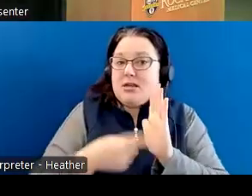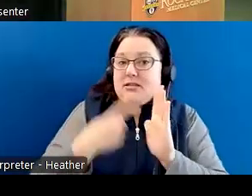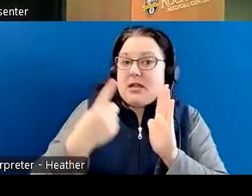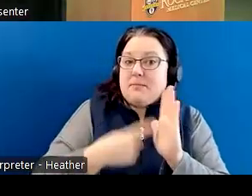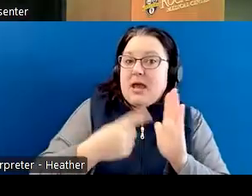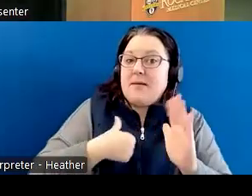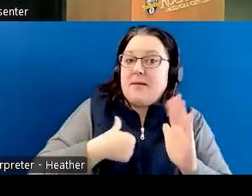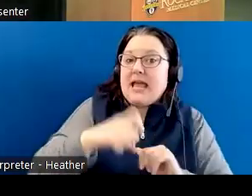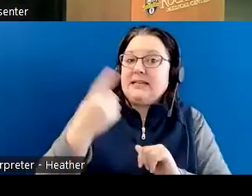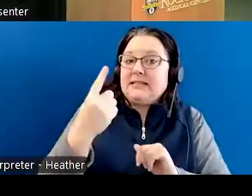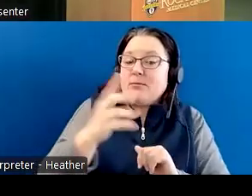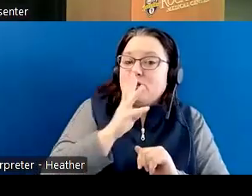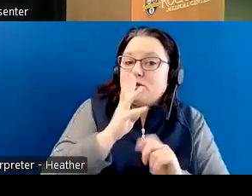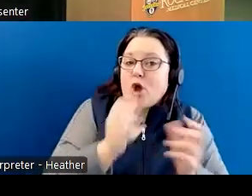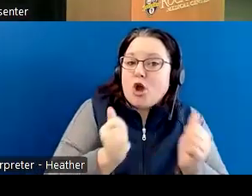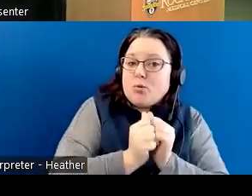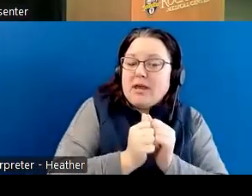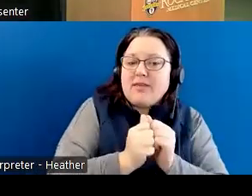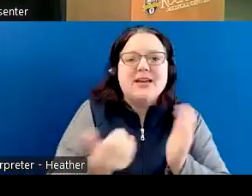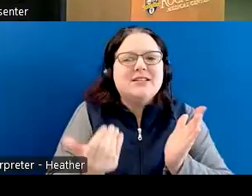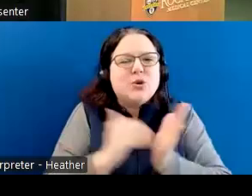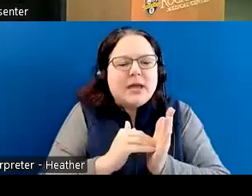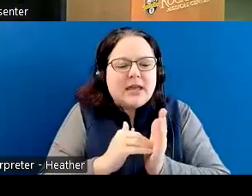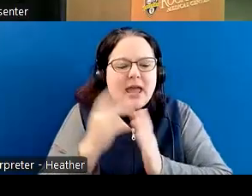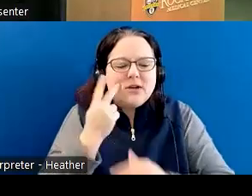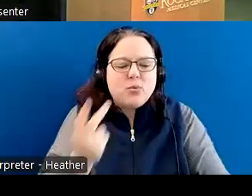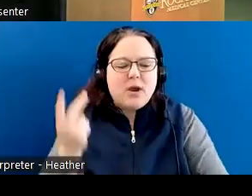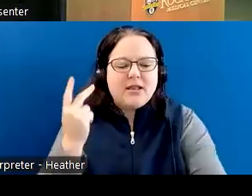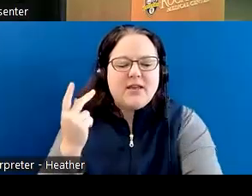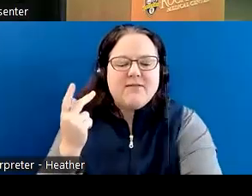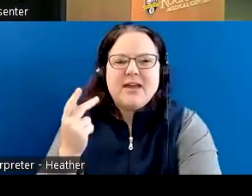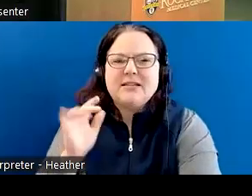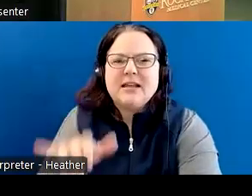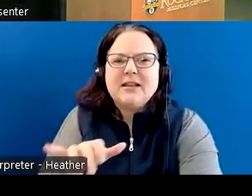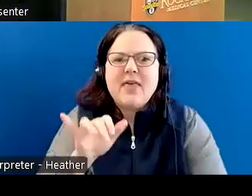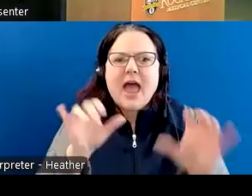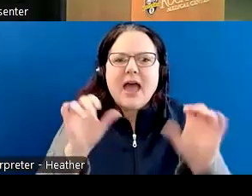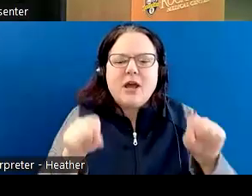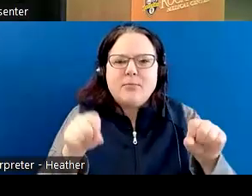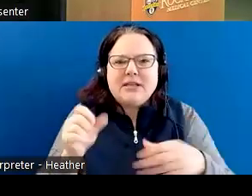talk to. So there it is again reflecting really that ability to share your thoughts and be heard